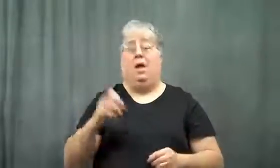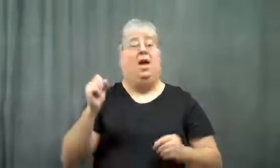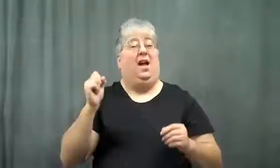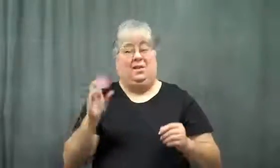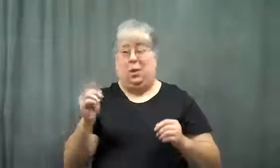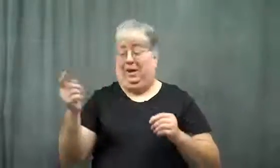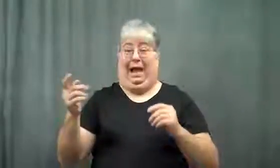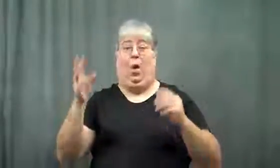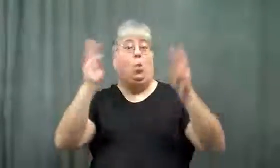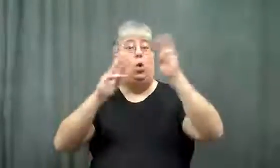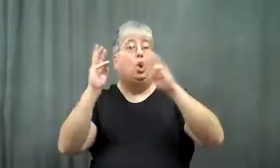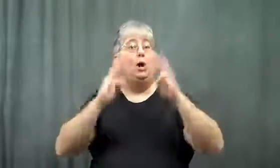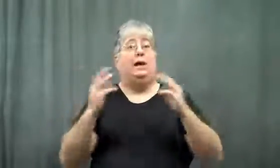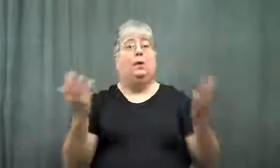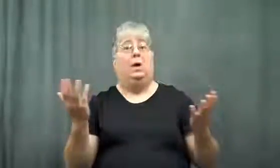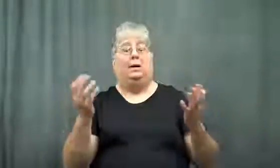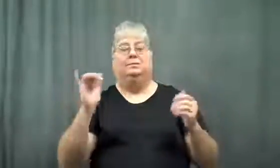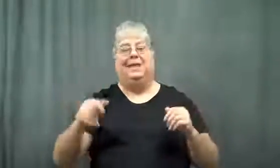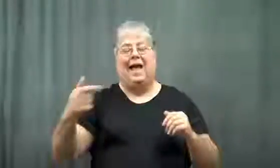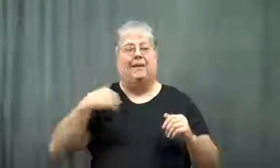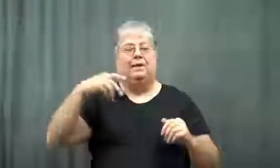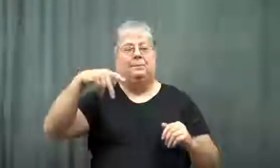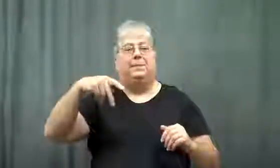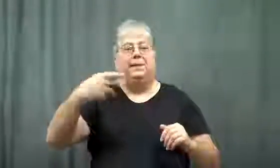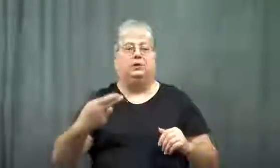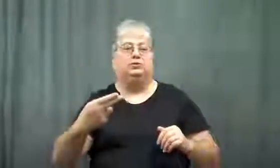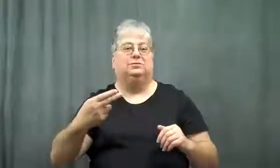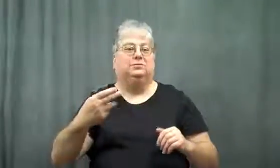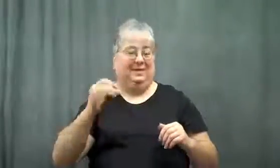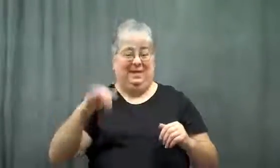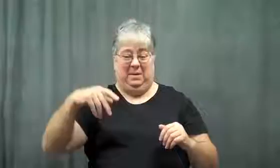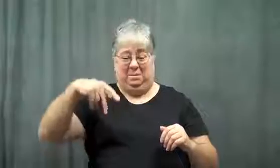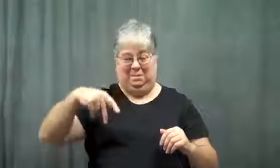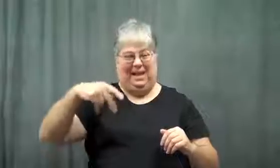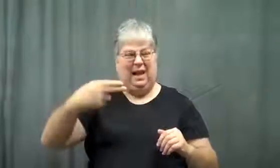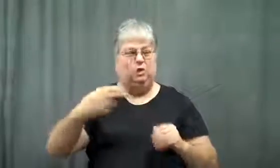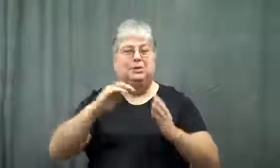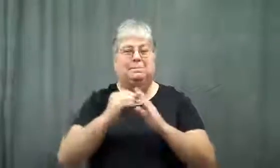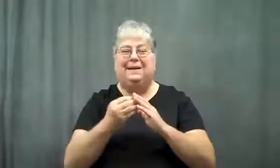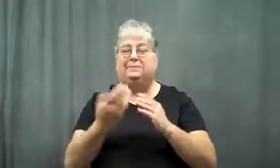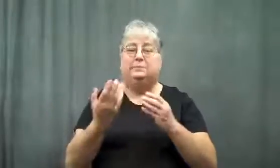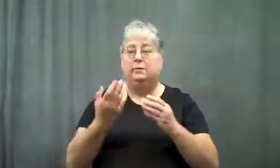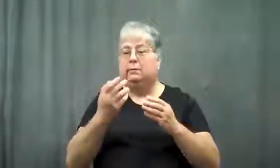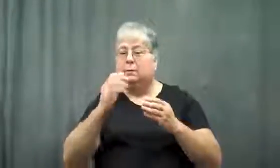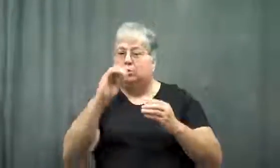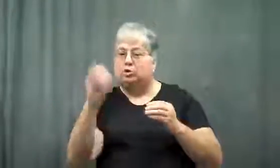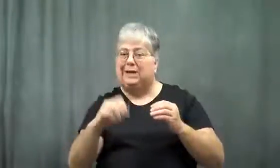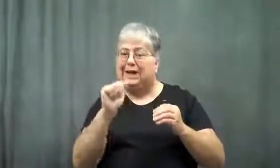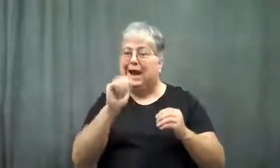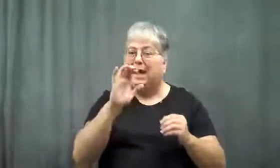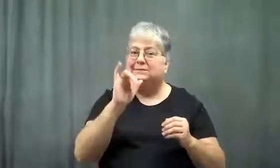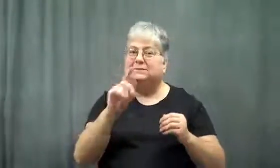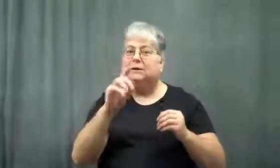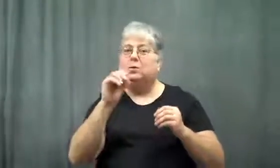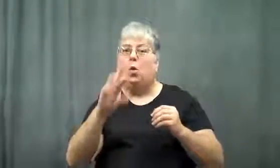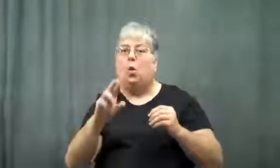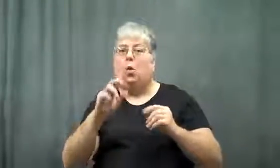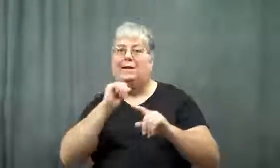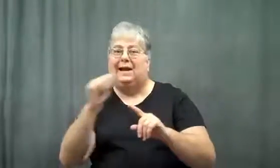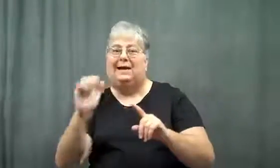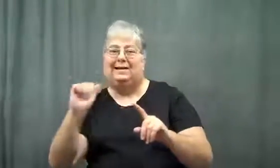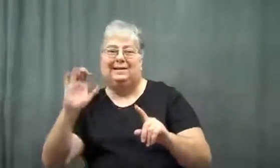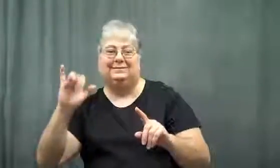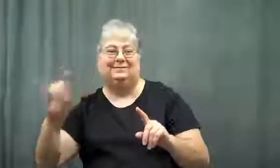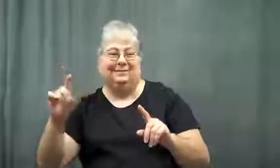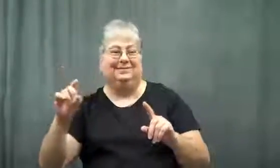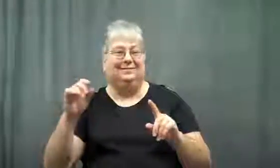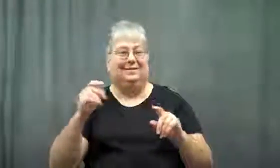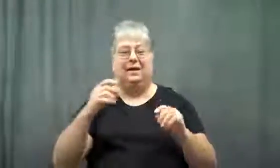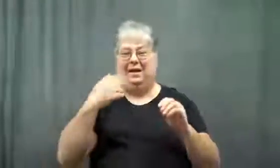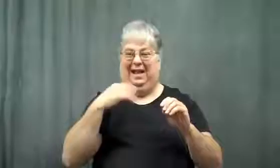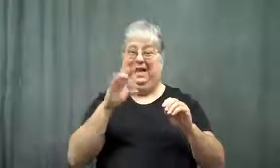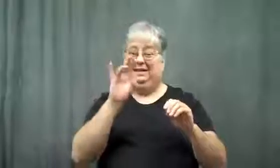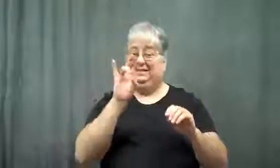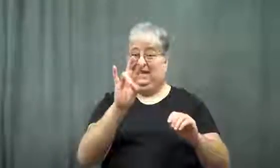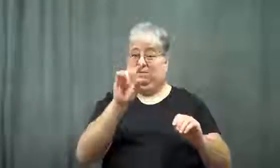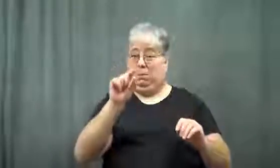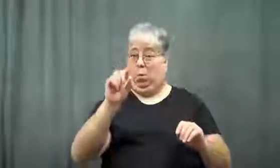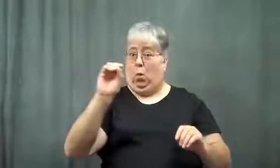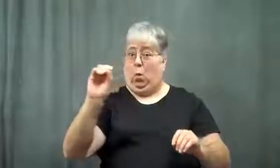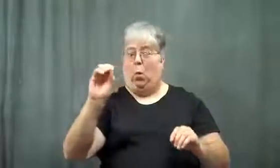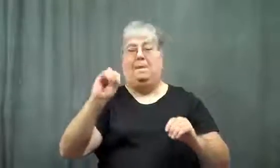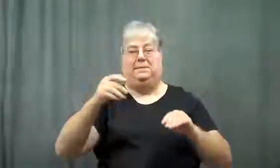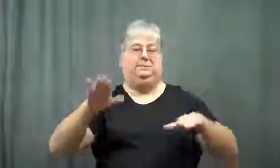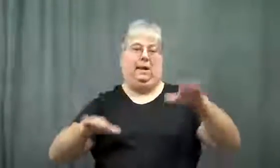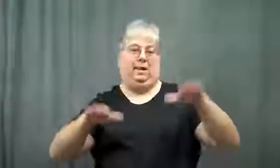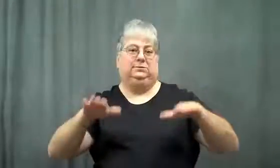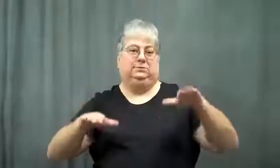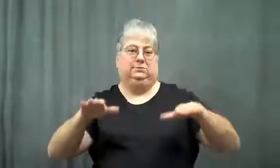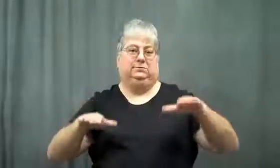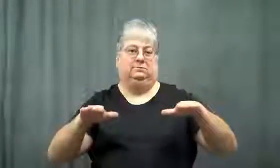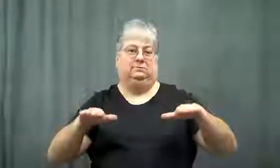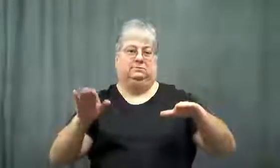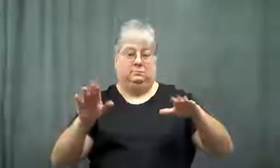The main concern with this sludge is the Ph. Anything with a Ph of 7.0 is balanced.